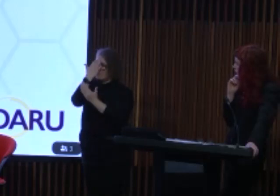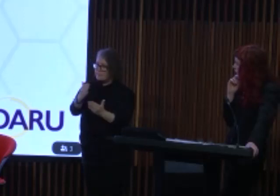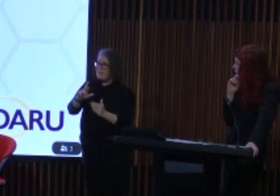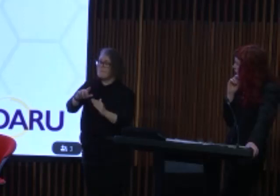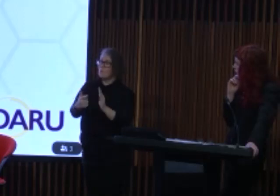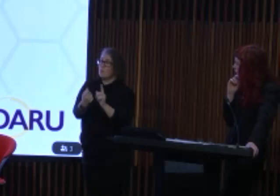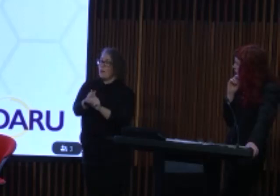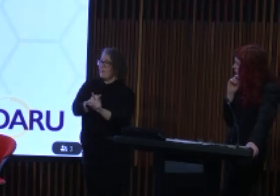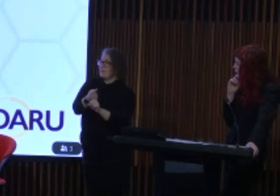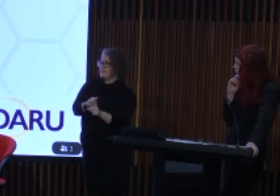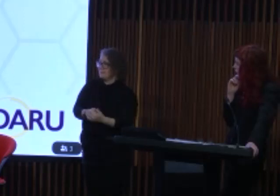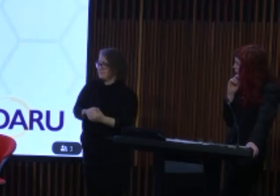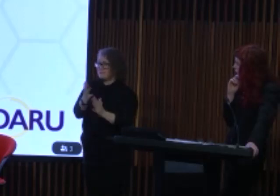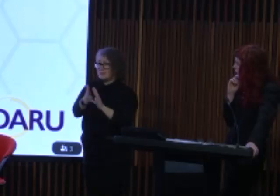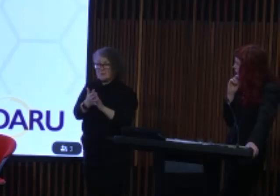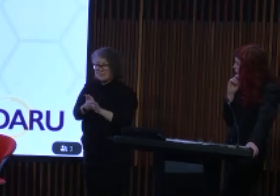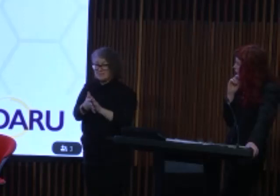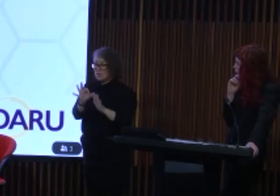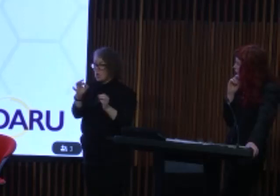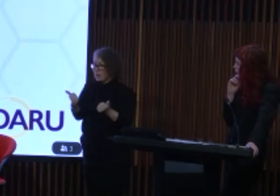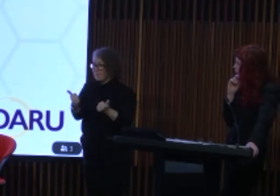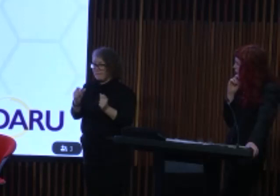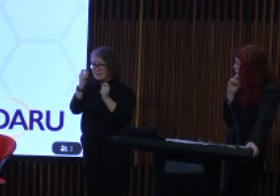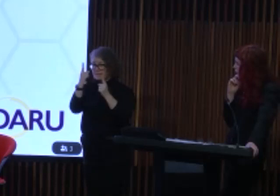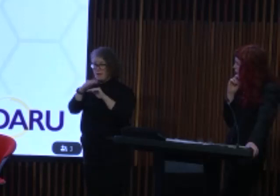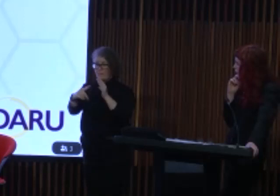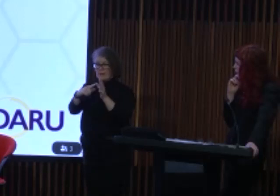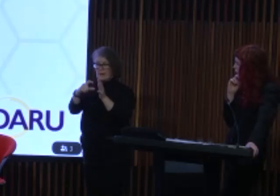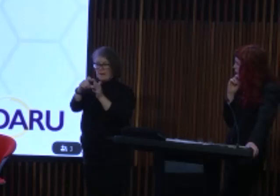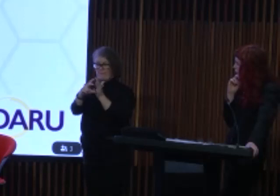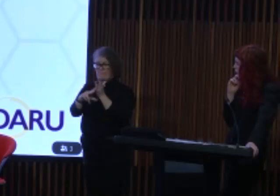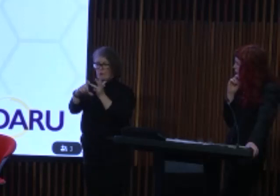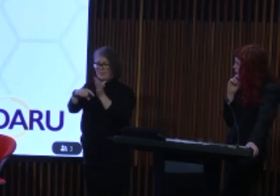seems to be a lack of understanding of what advocacy is and therefore respect for